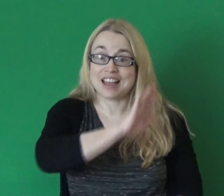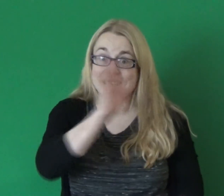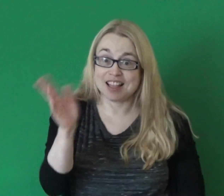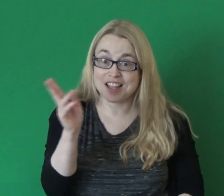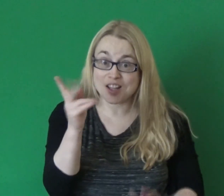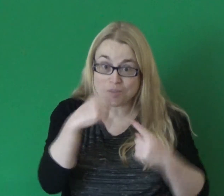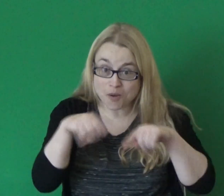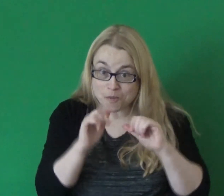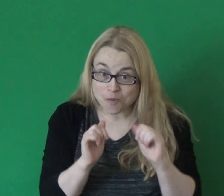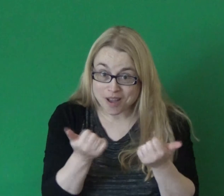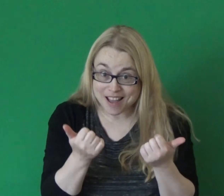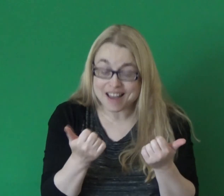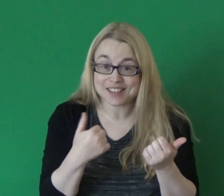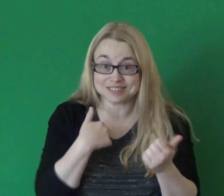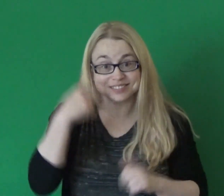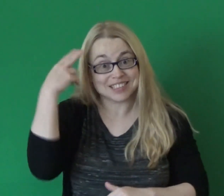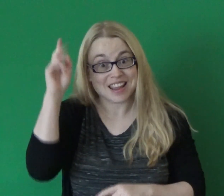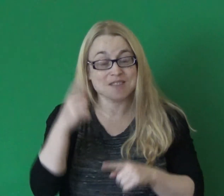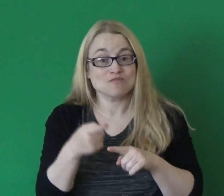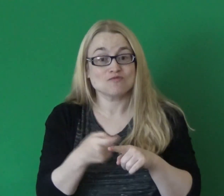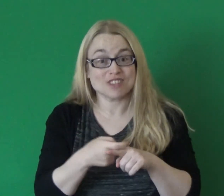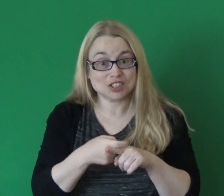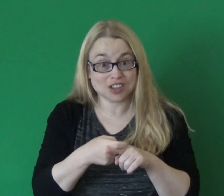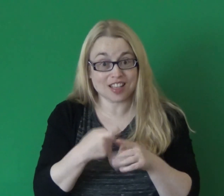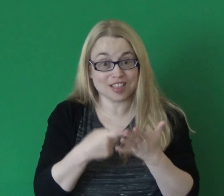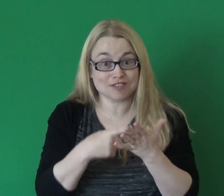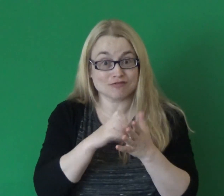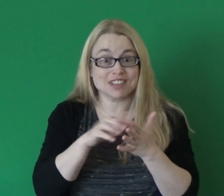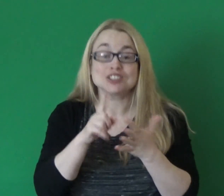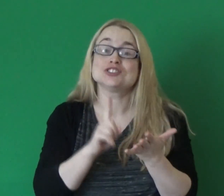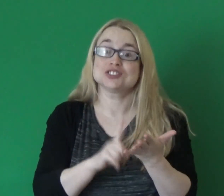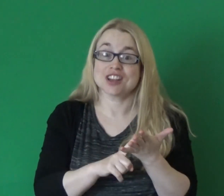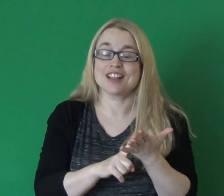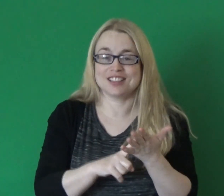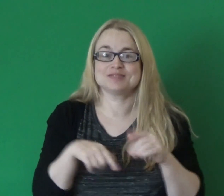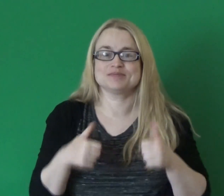Hello, I hope that you are all well? My name is Rachel